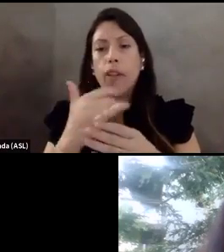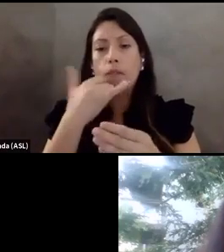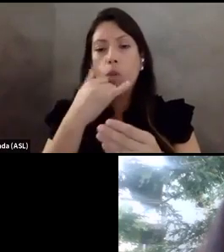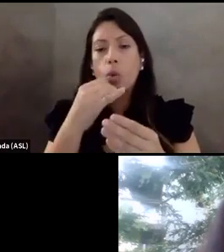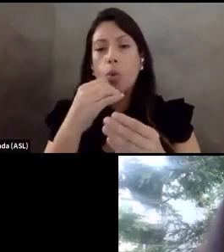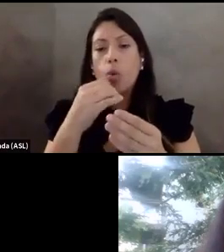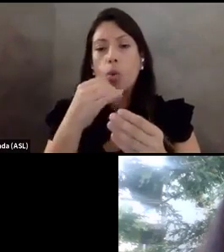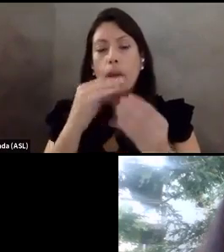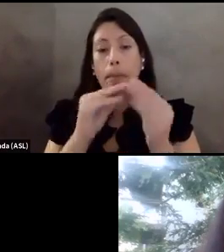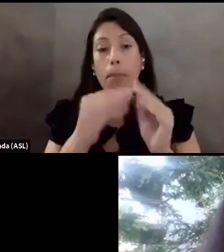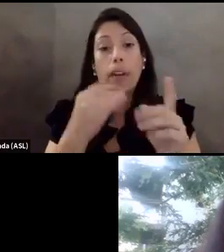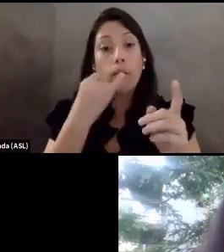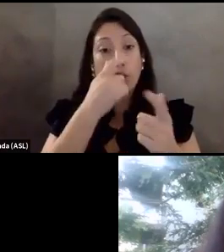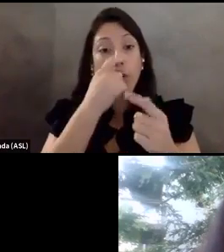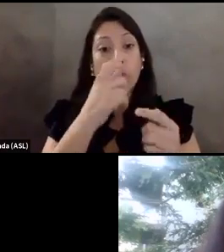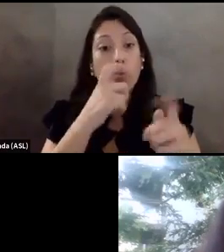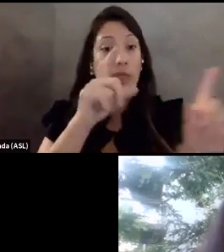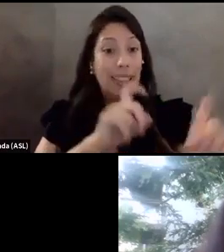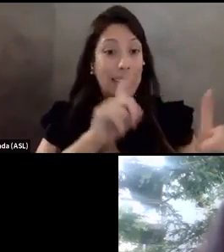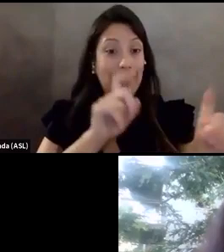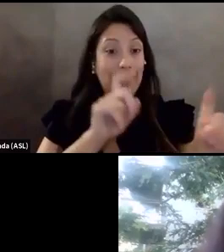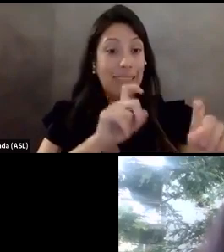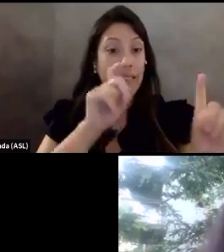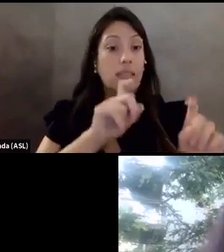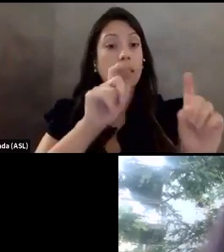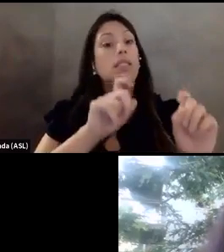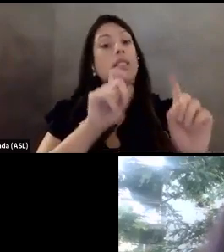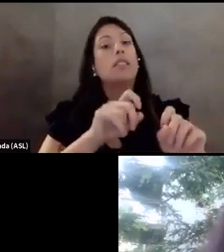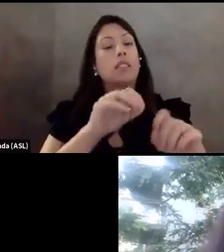tests, for those who are interested in getting tests at one of our optimizers